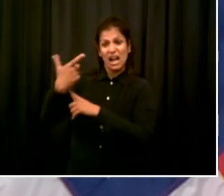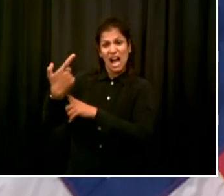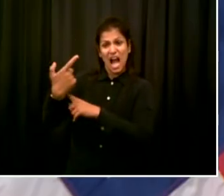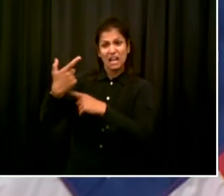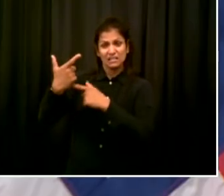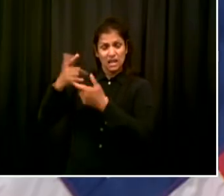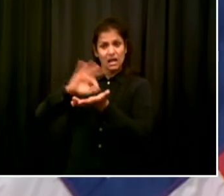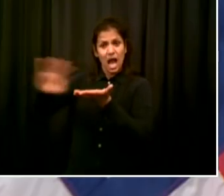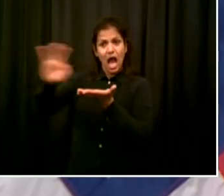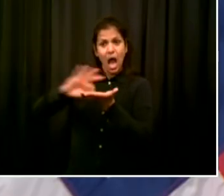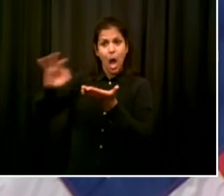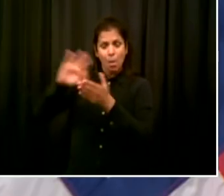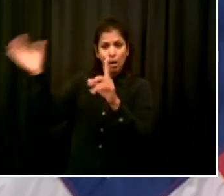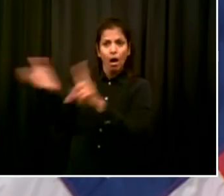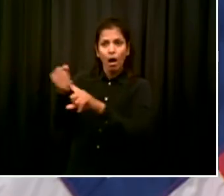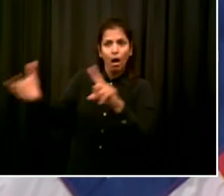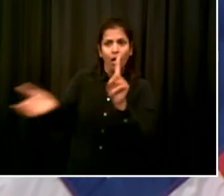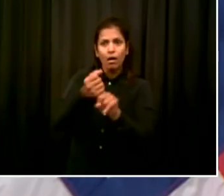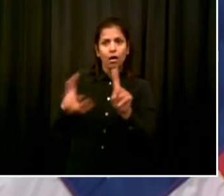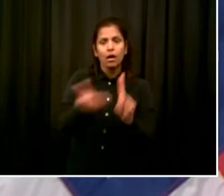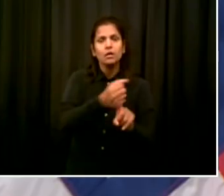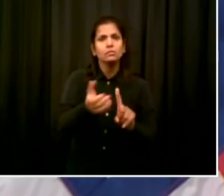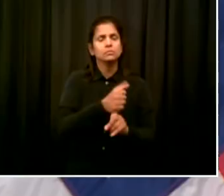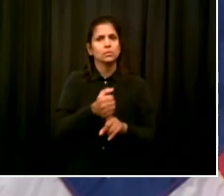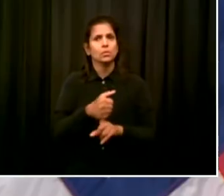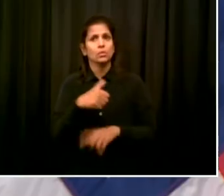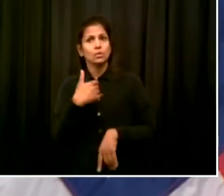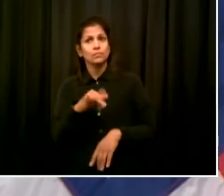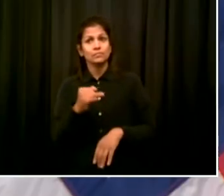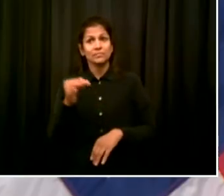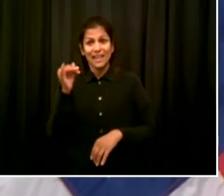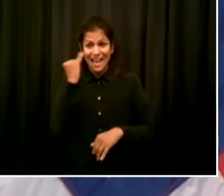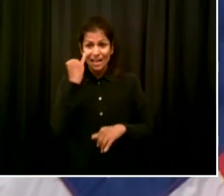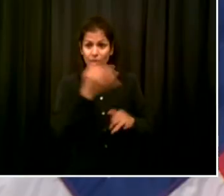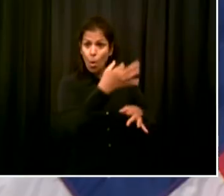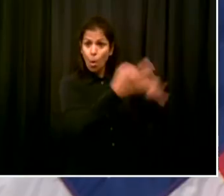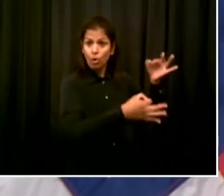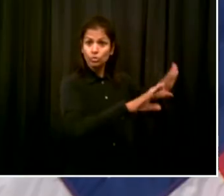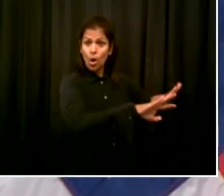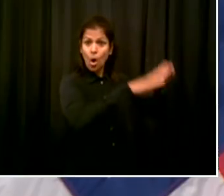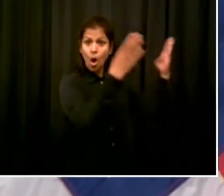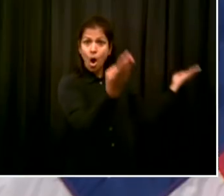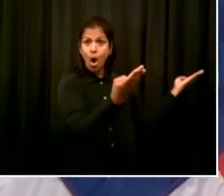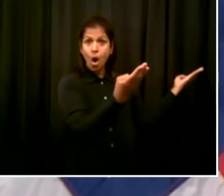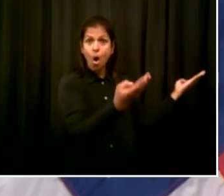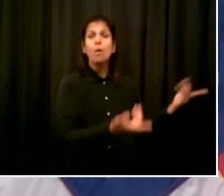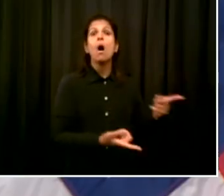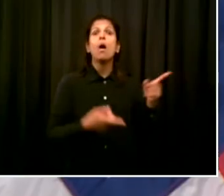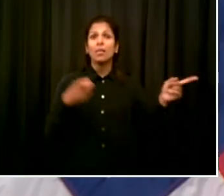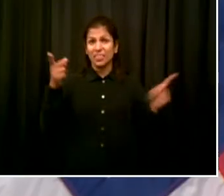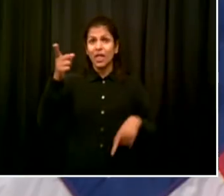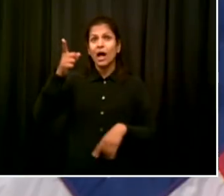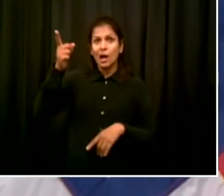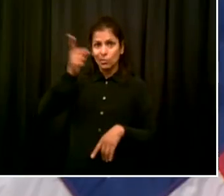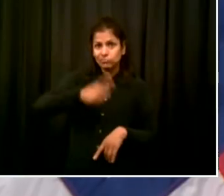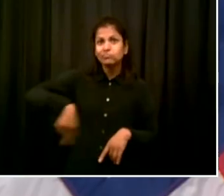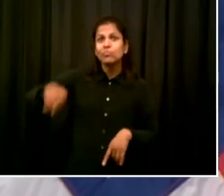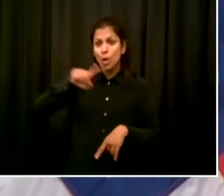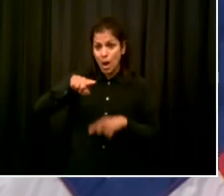INDICTED ALREADY . PROBABLY THE OTHER HALF WOULD BE INDICTED IF THERE WAS THE